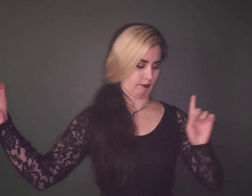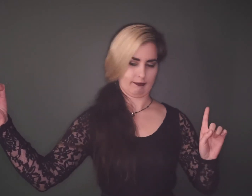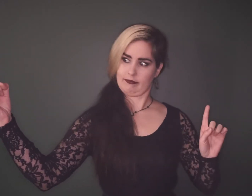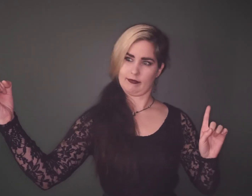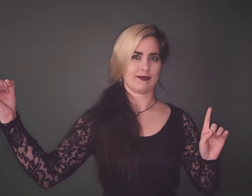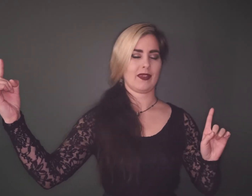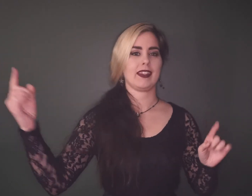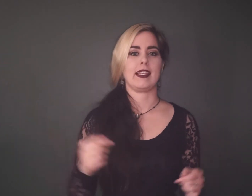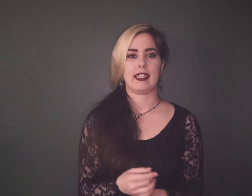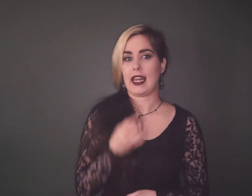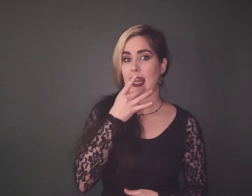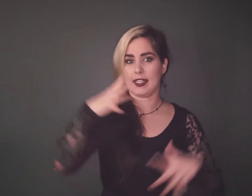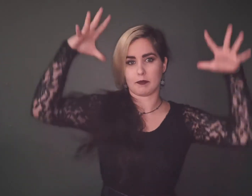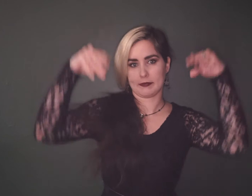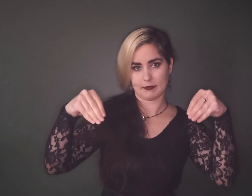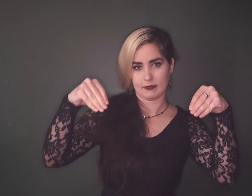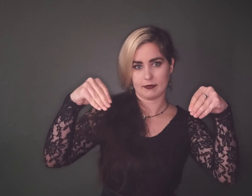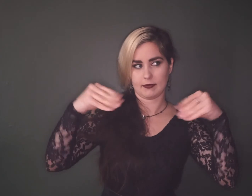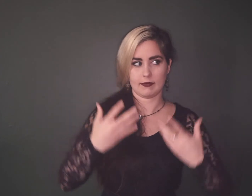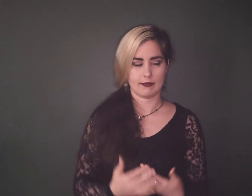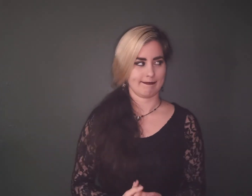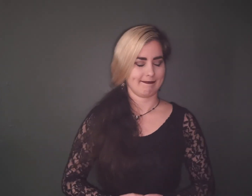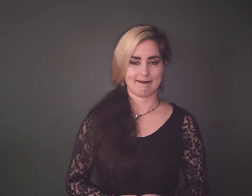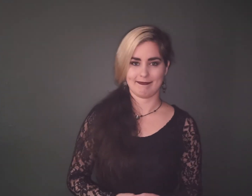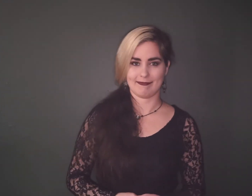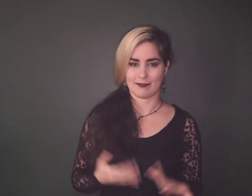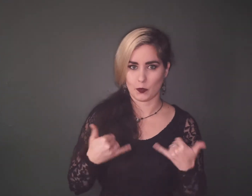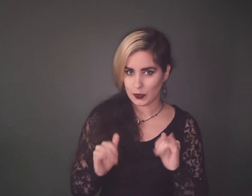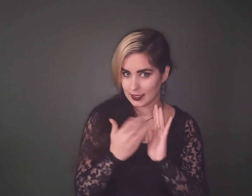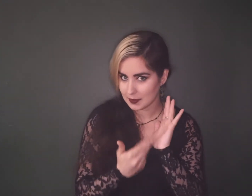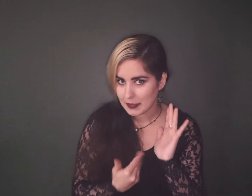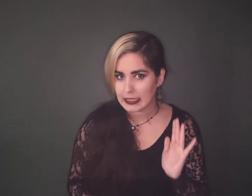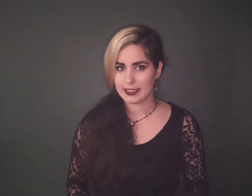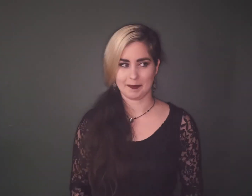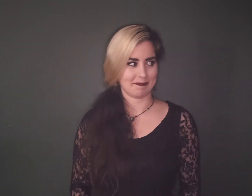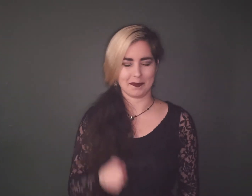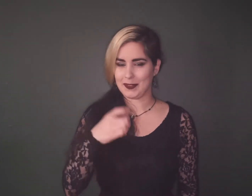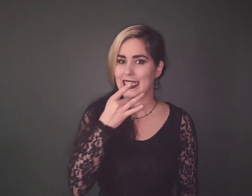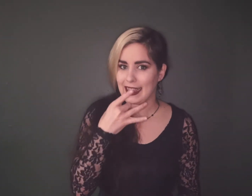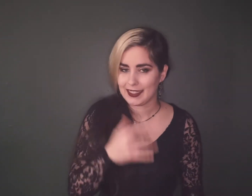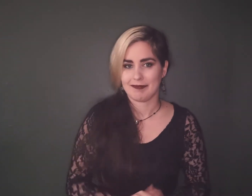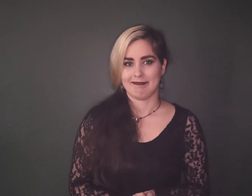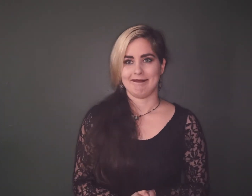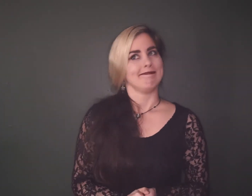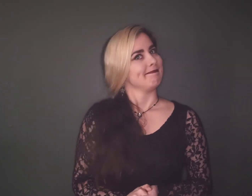And the lights in the entire room went off. While we were still painting... Lights are needed.